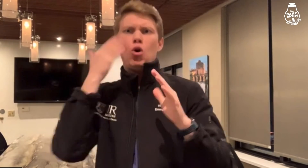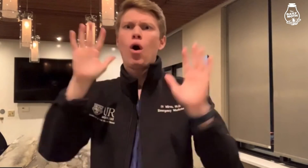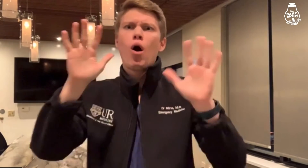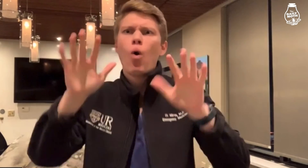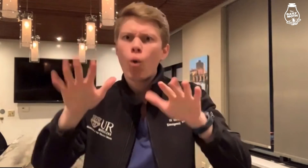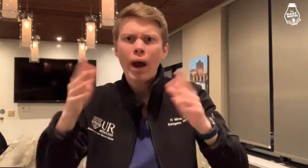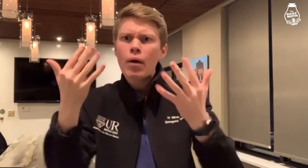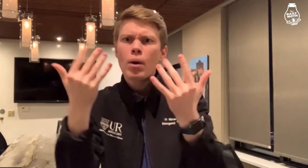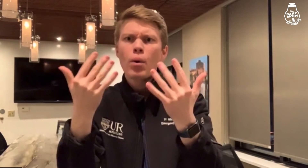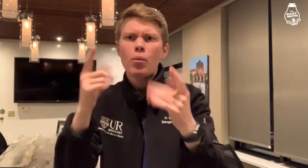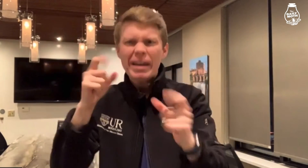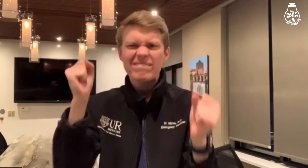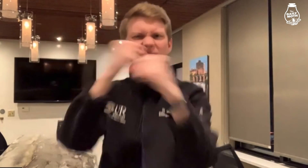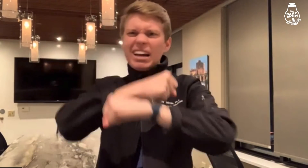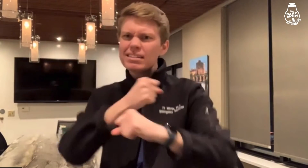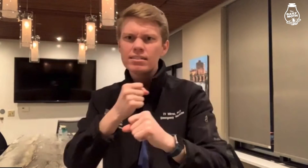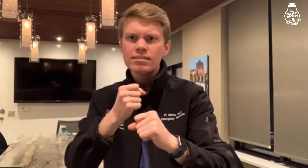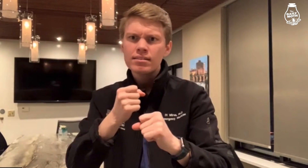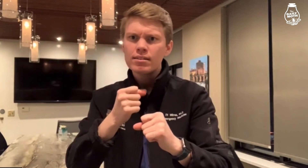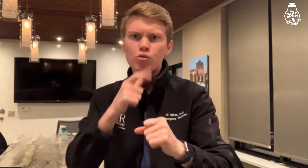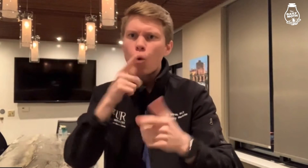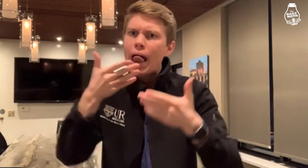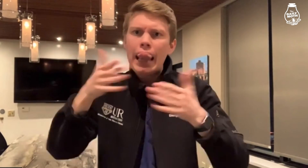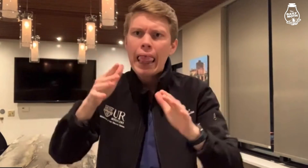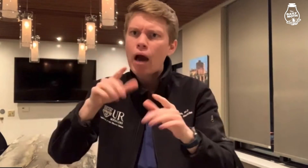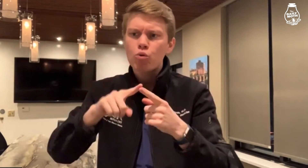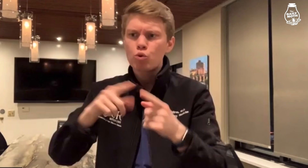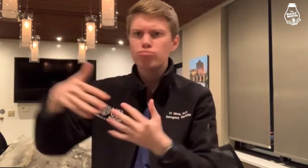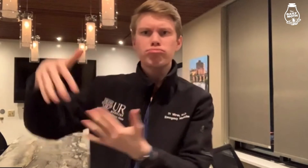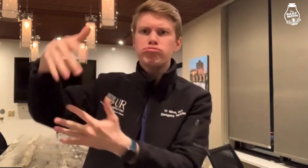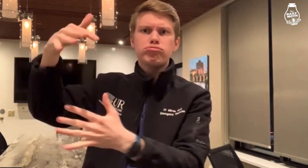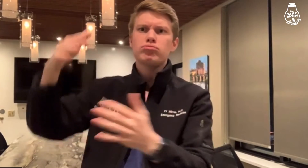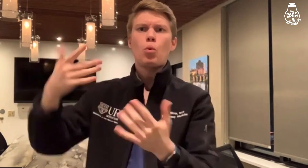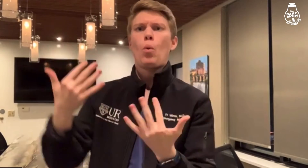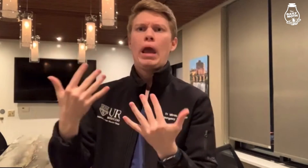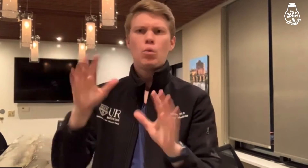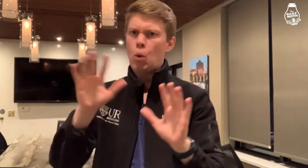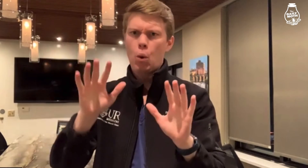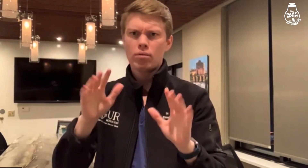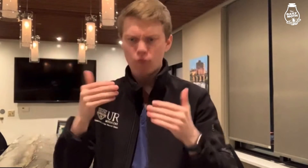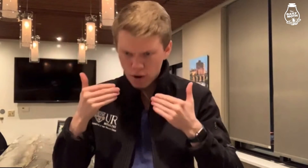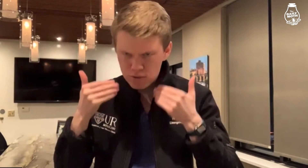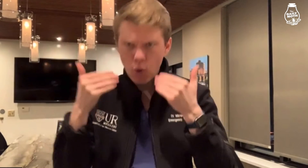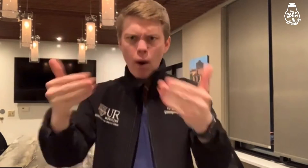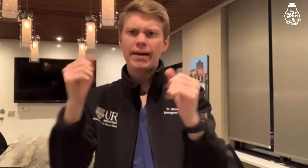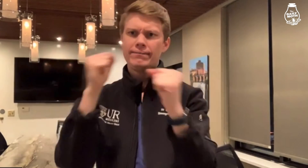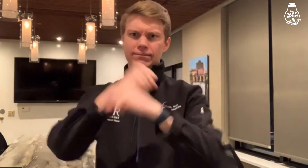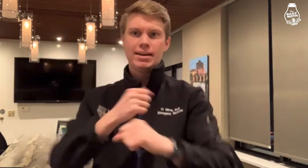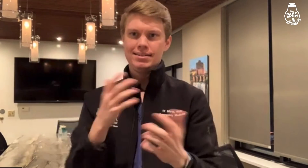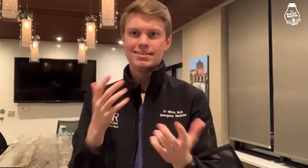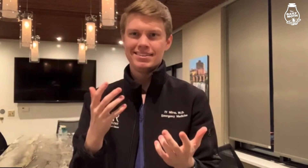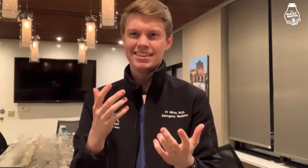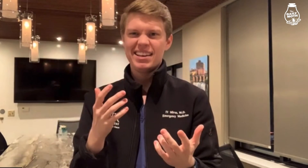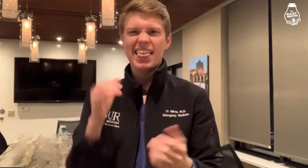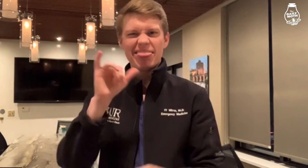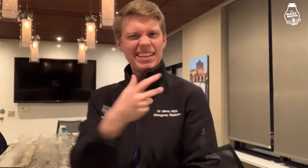prepared and be ready to fight instead of waiting. It will go ahead and fight.